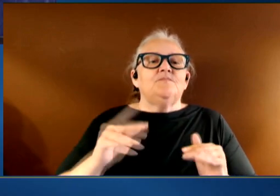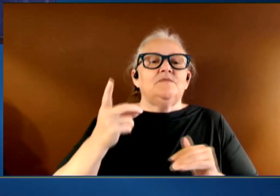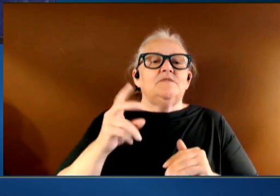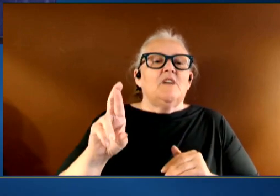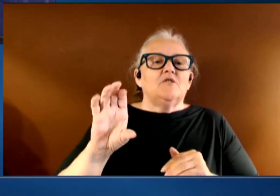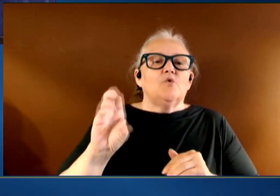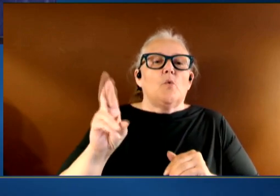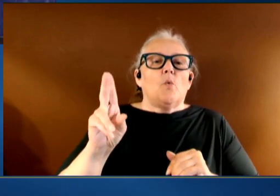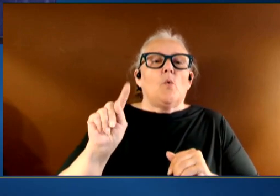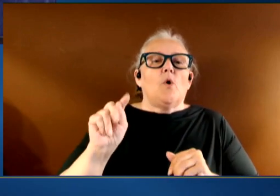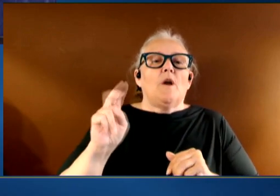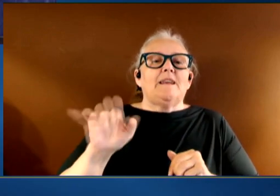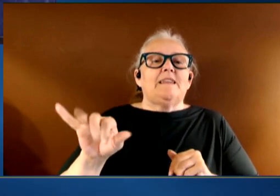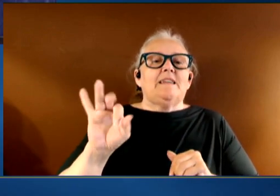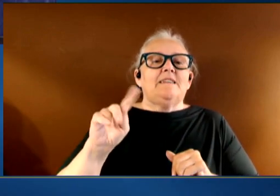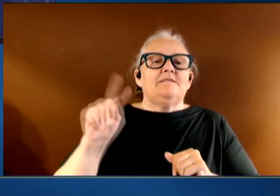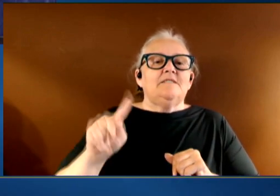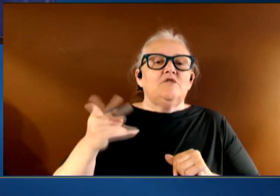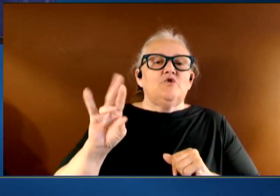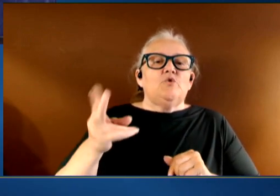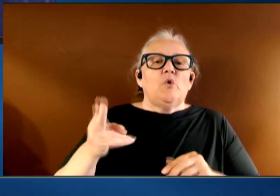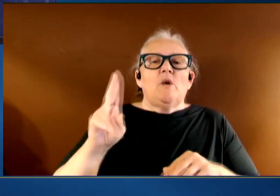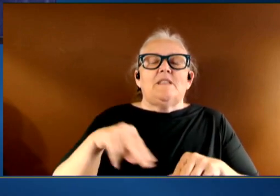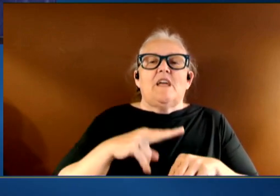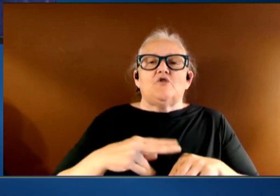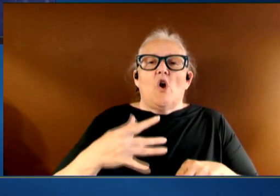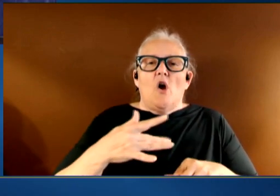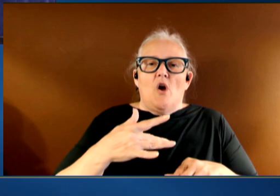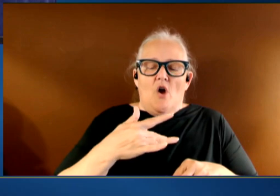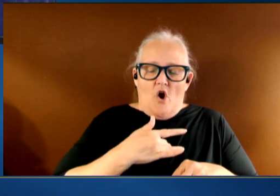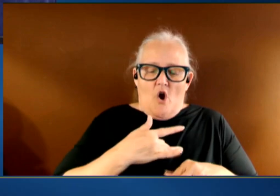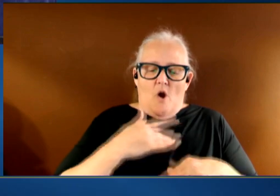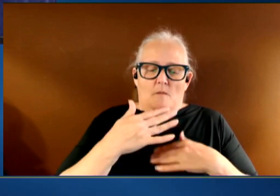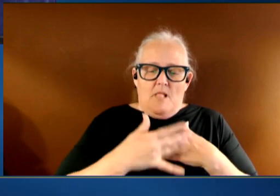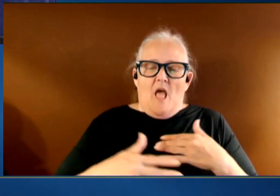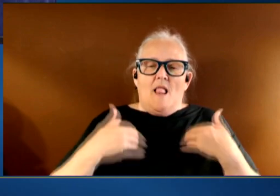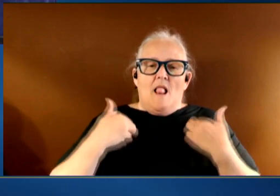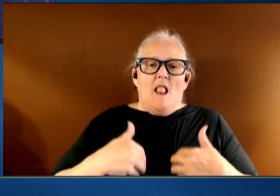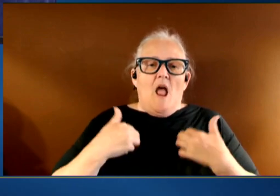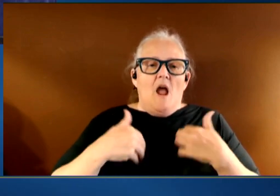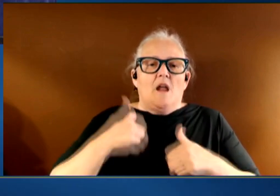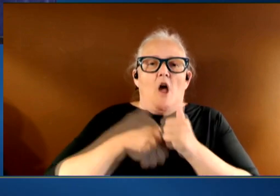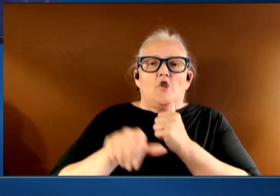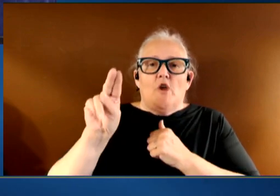National Heart, Lung, and Blood Institute at the National Institutes of Health. Dr. Nicole Verdun,